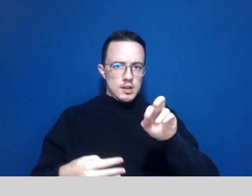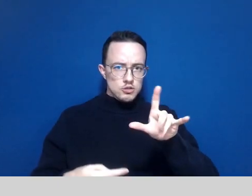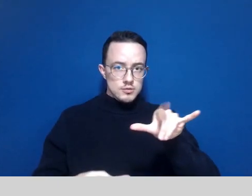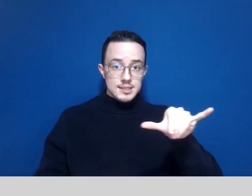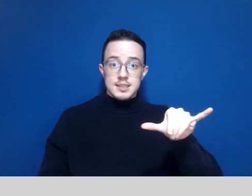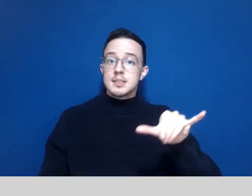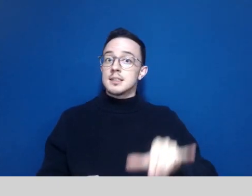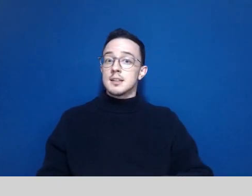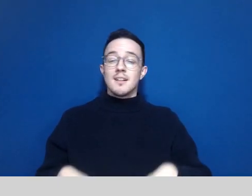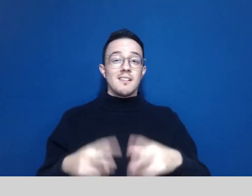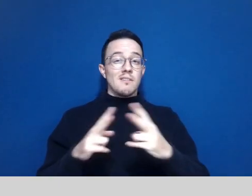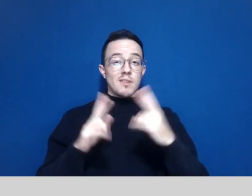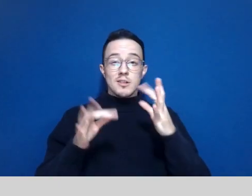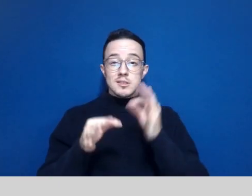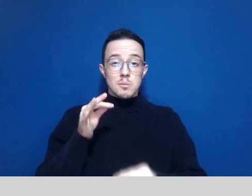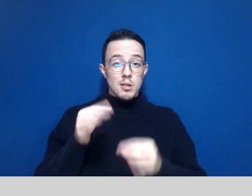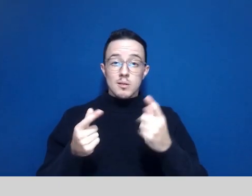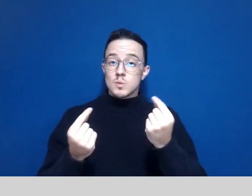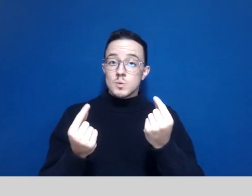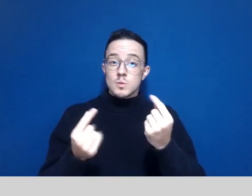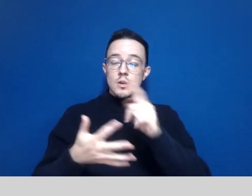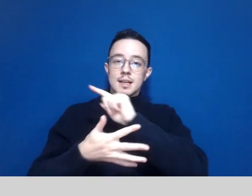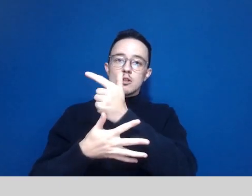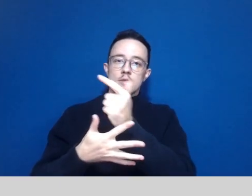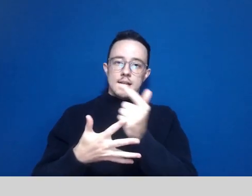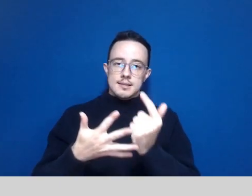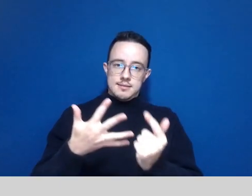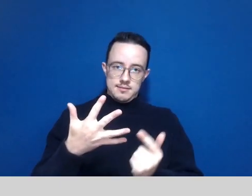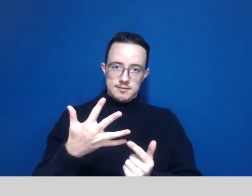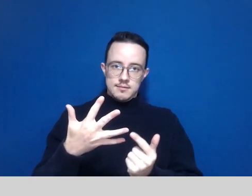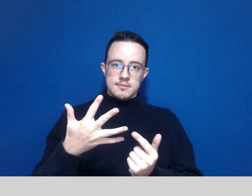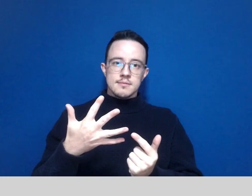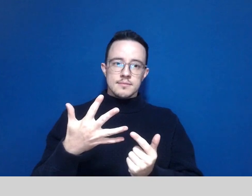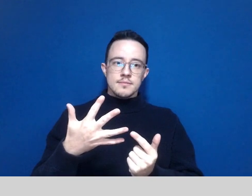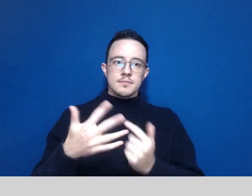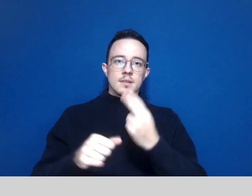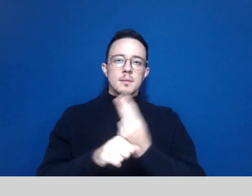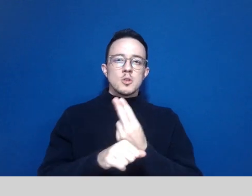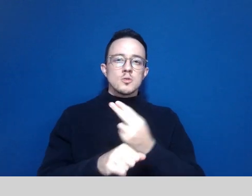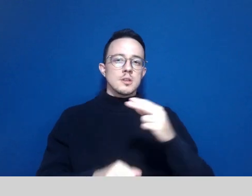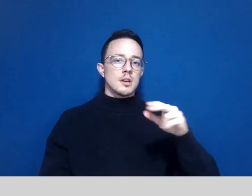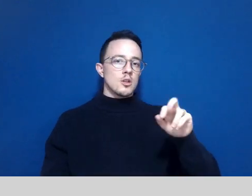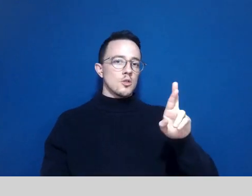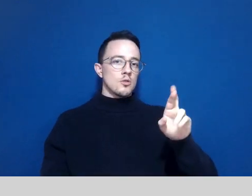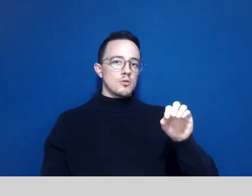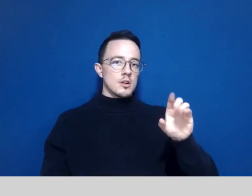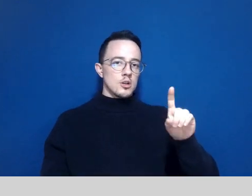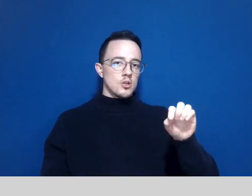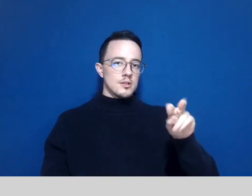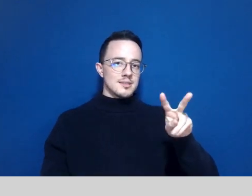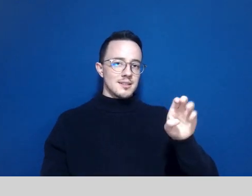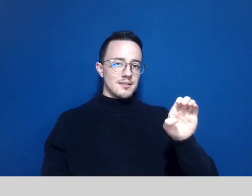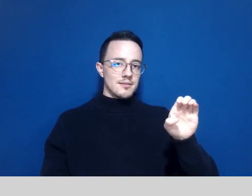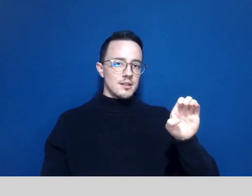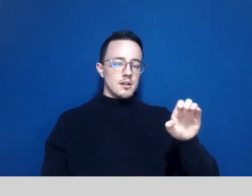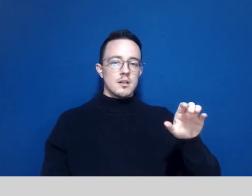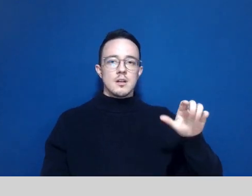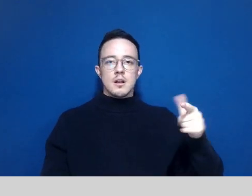And it's simple. Just iterate through the directory. I have, I'm using the recursive glob here